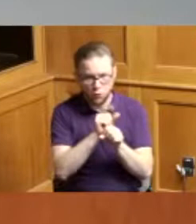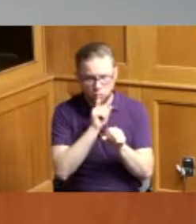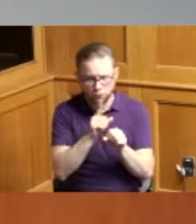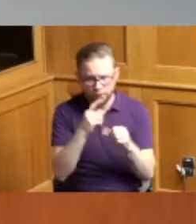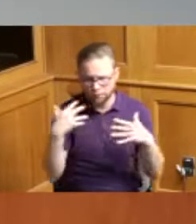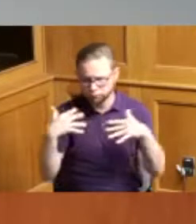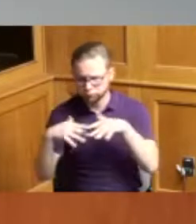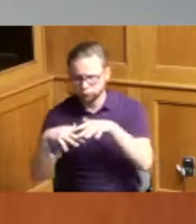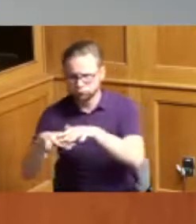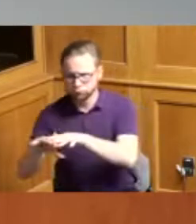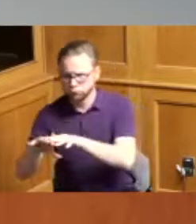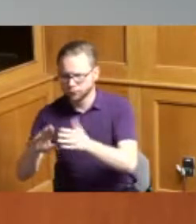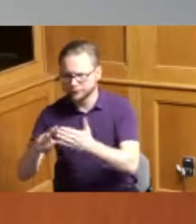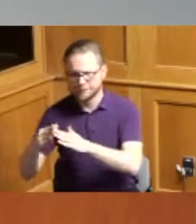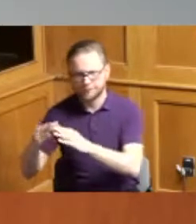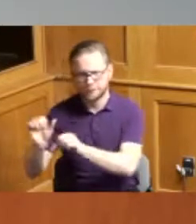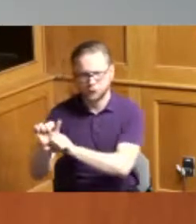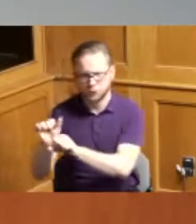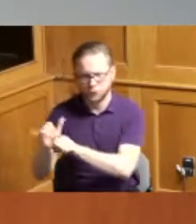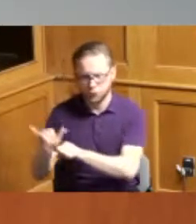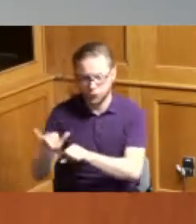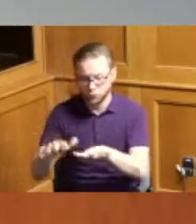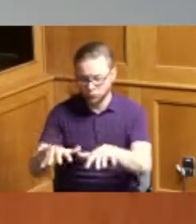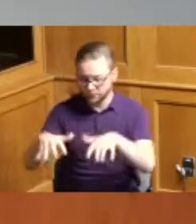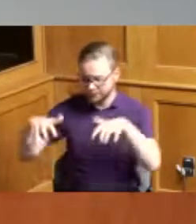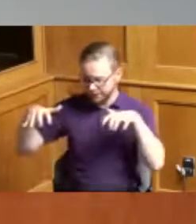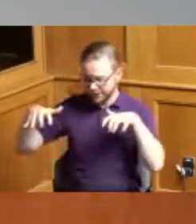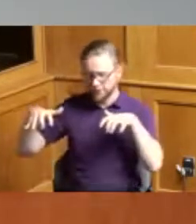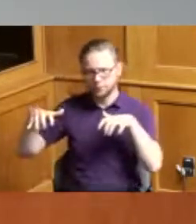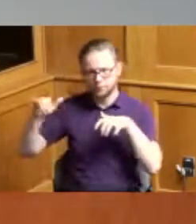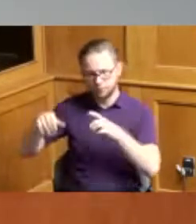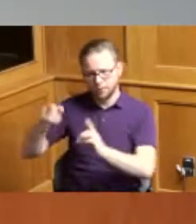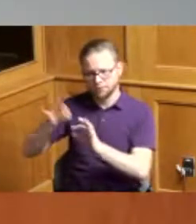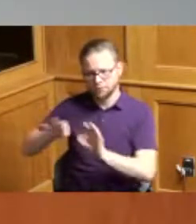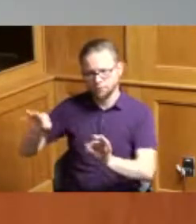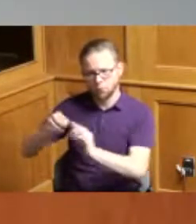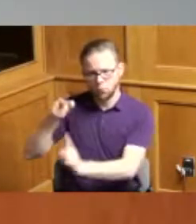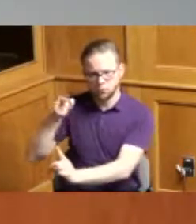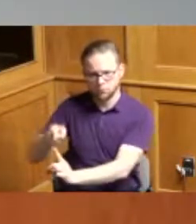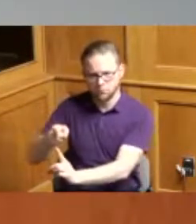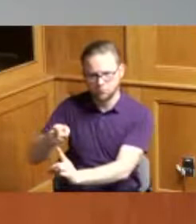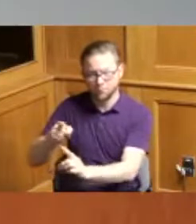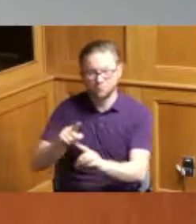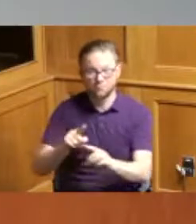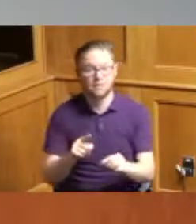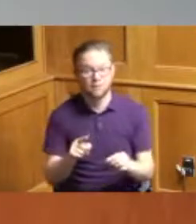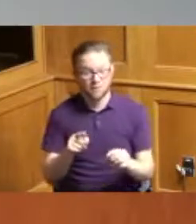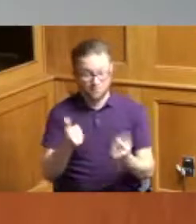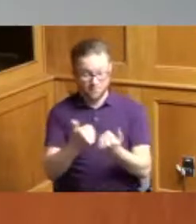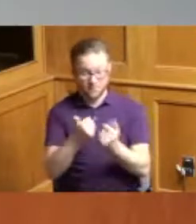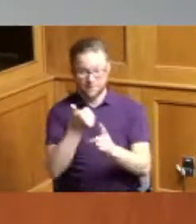potentially is part of that but I think there is so much energy behind the game that I know there